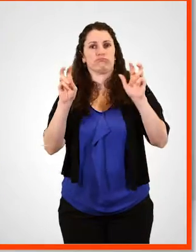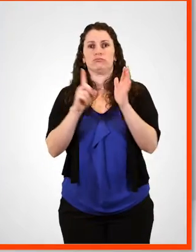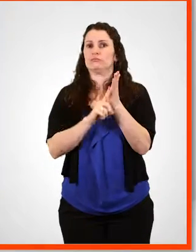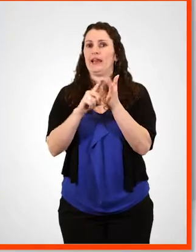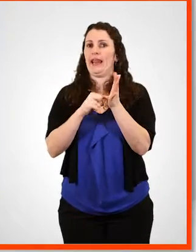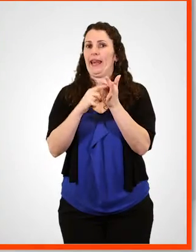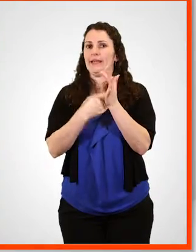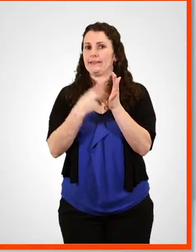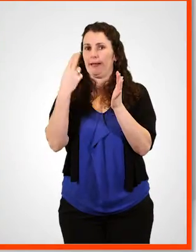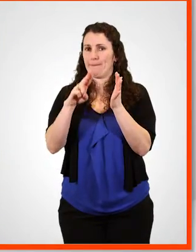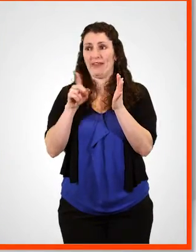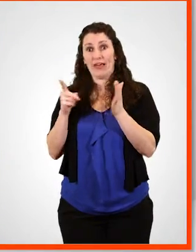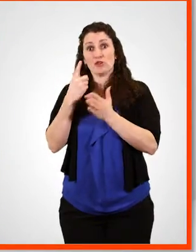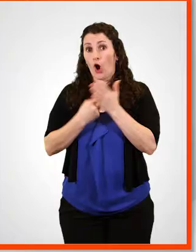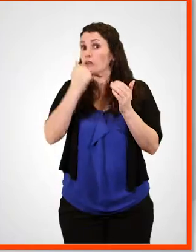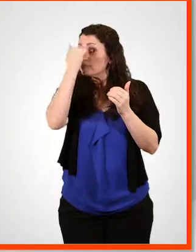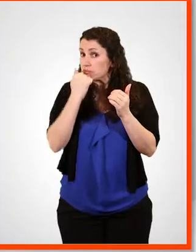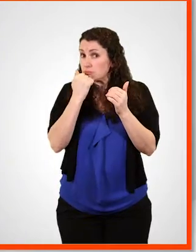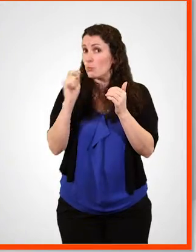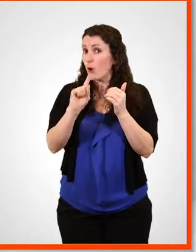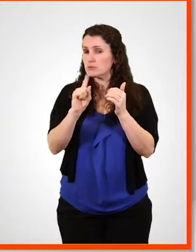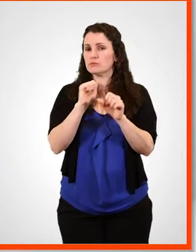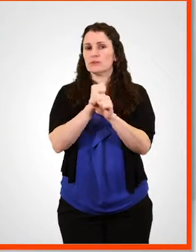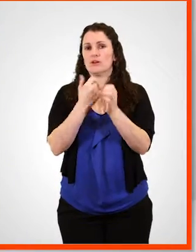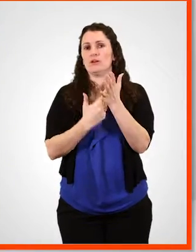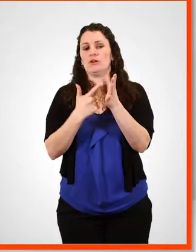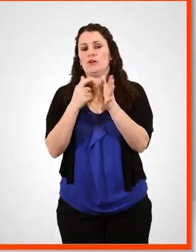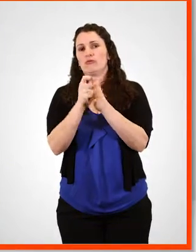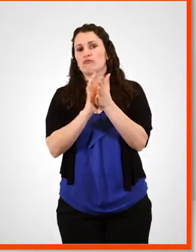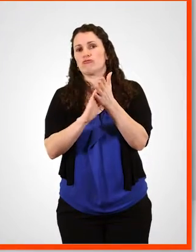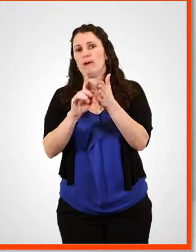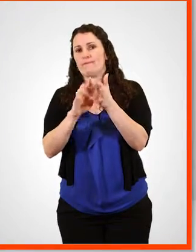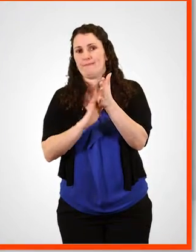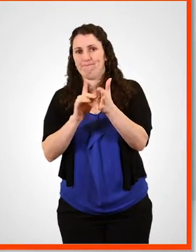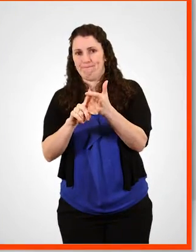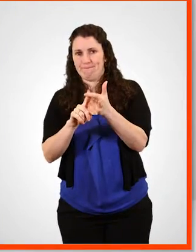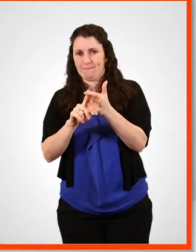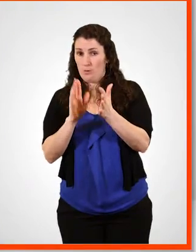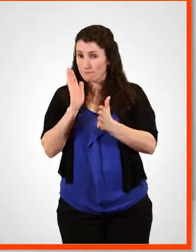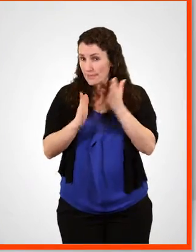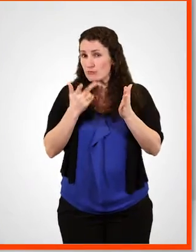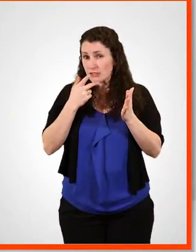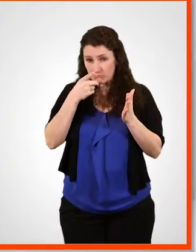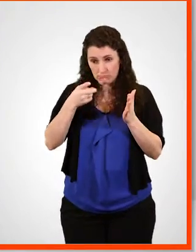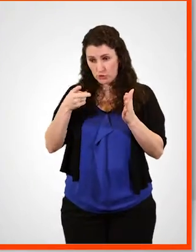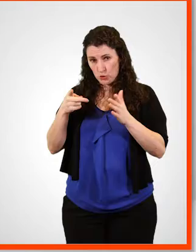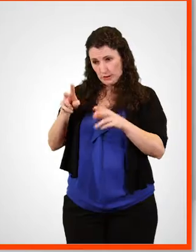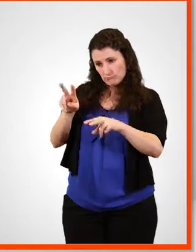That's showing a grapheme and that's a different skill. And so when you're assessing it or you're teaching it, you're going to need to find a different route